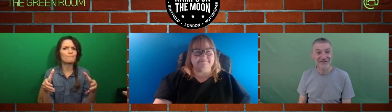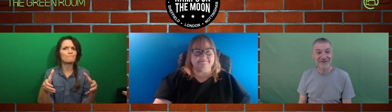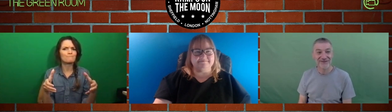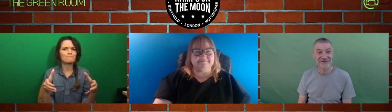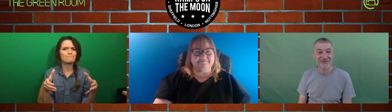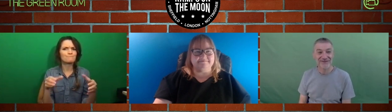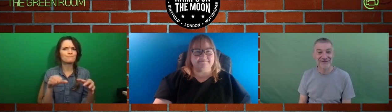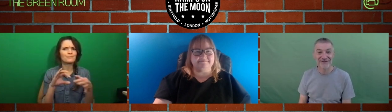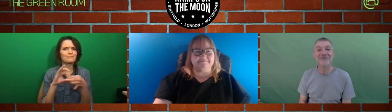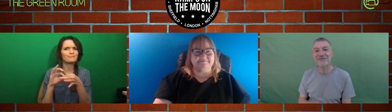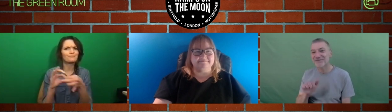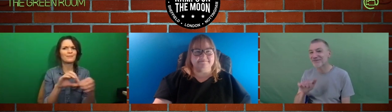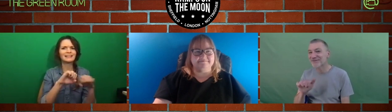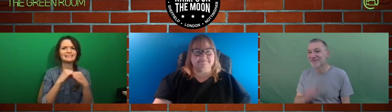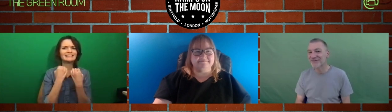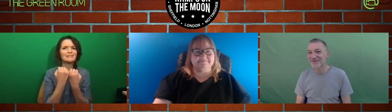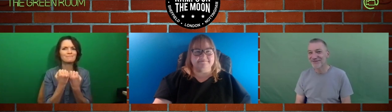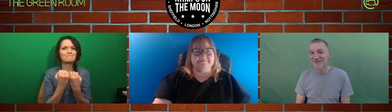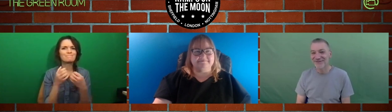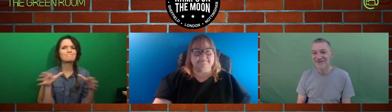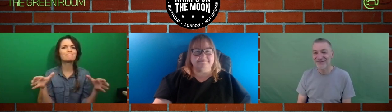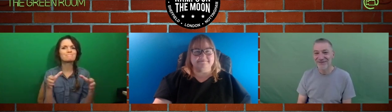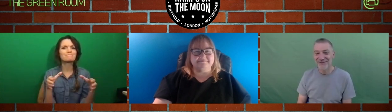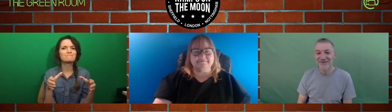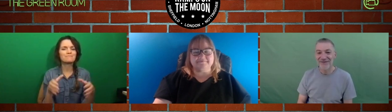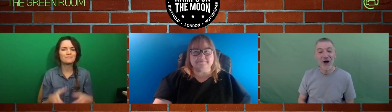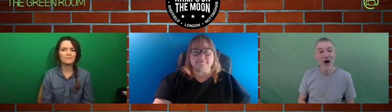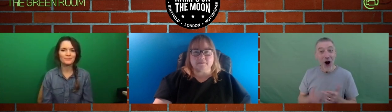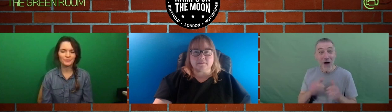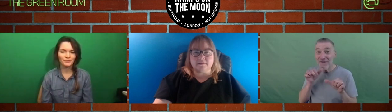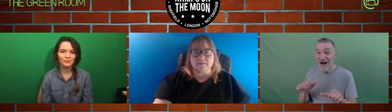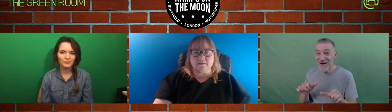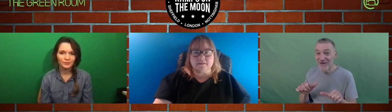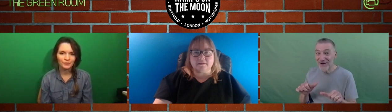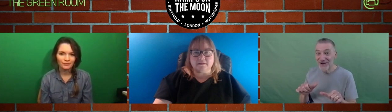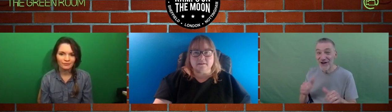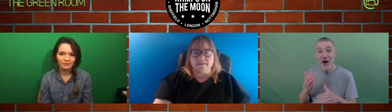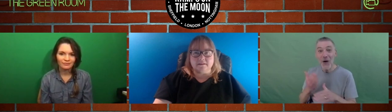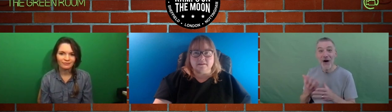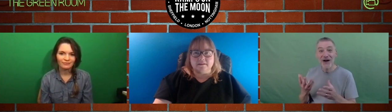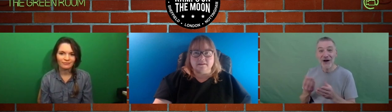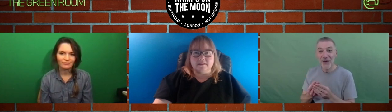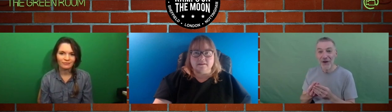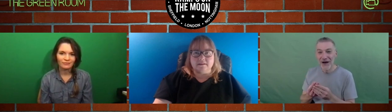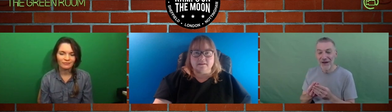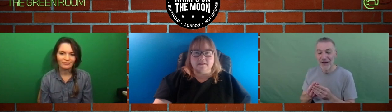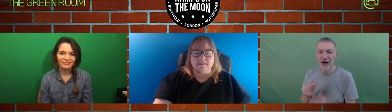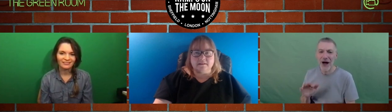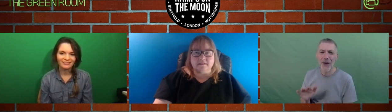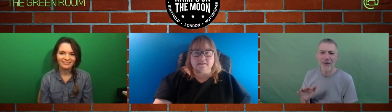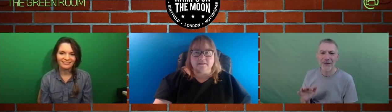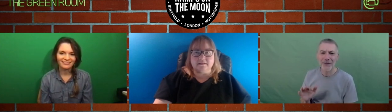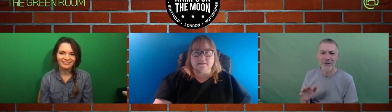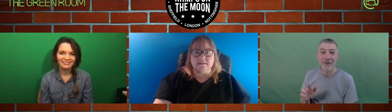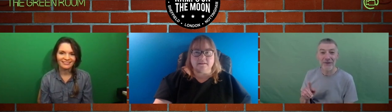Yeah and the other favorite was working with the gang